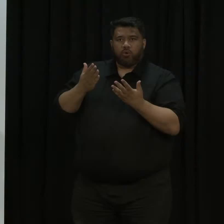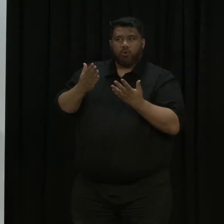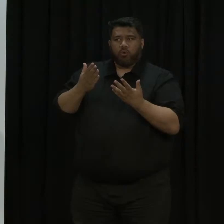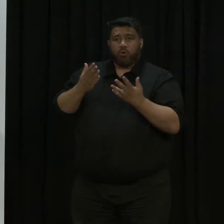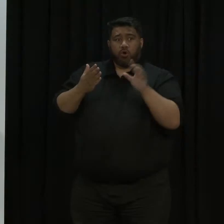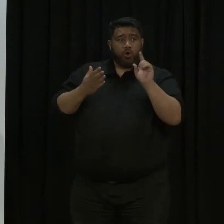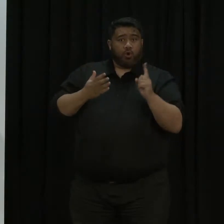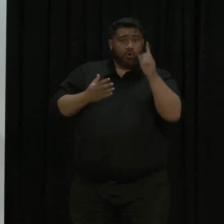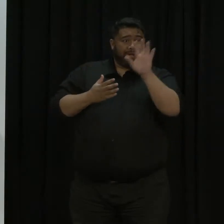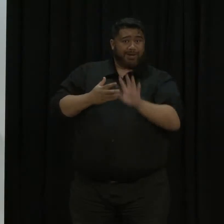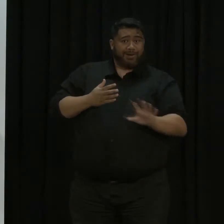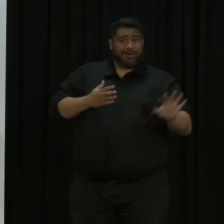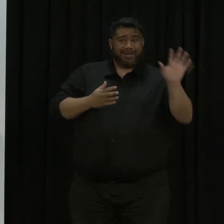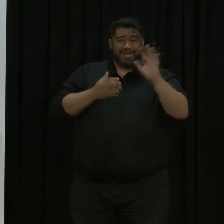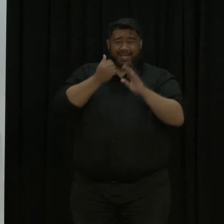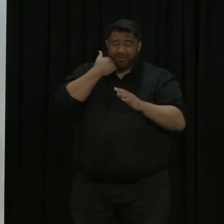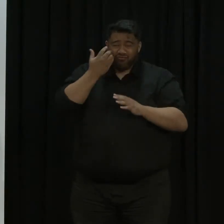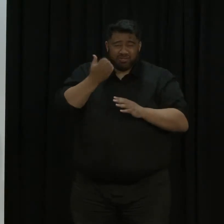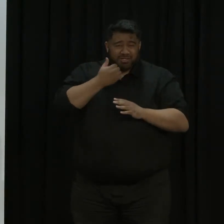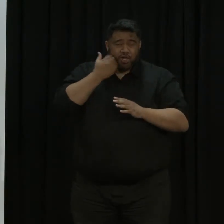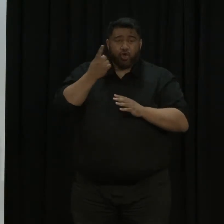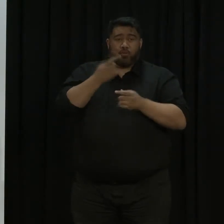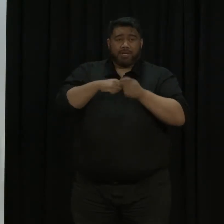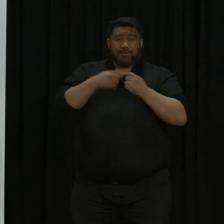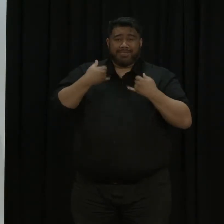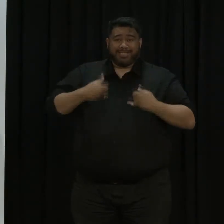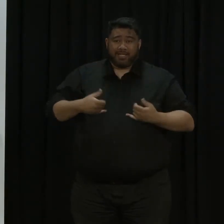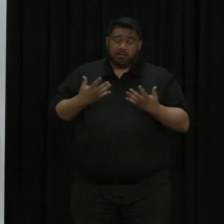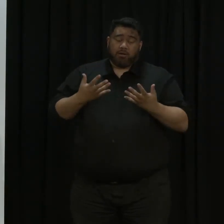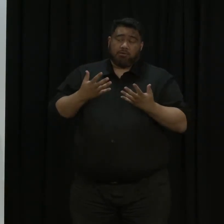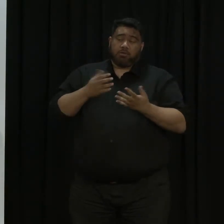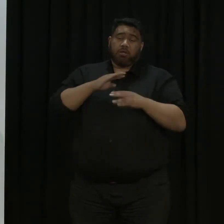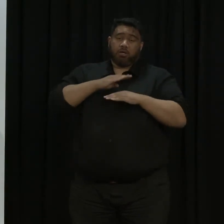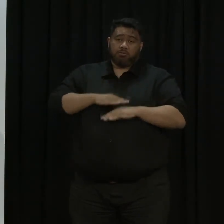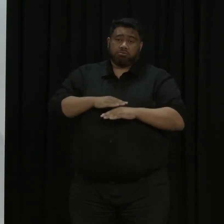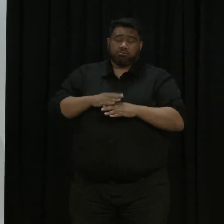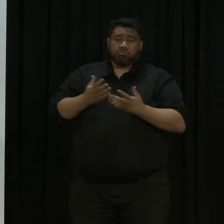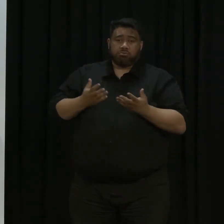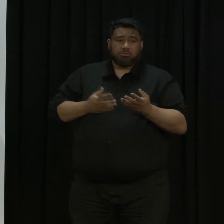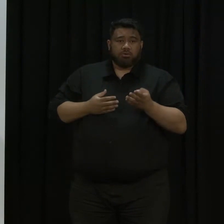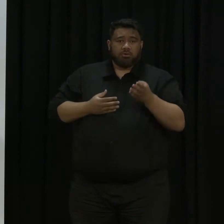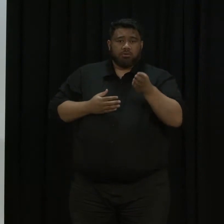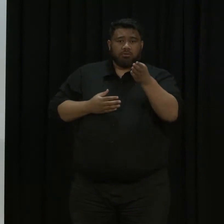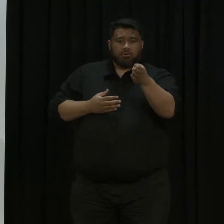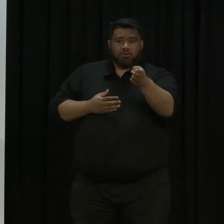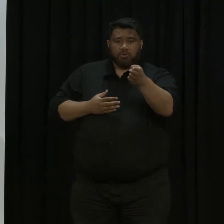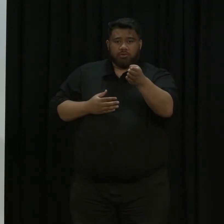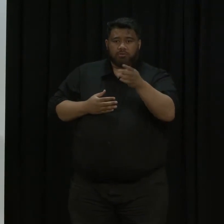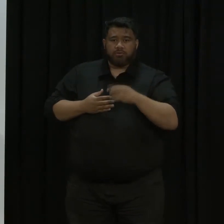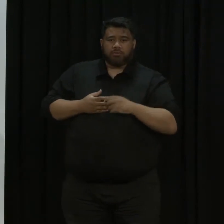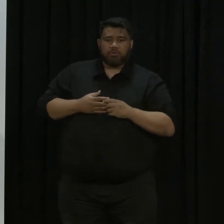right decision and is absolutely manifested in the number we are seeing across